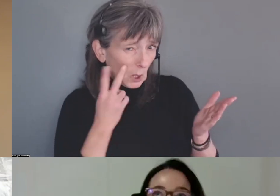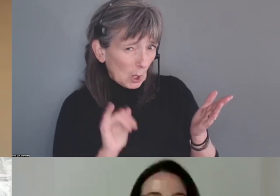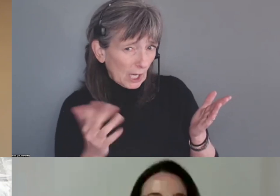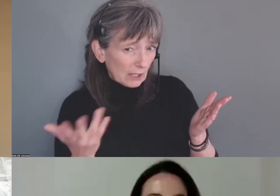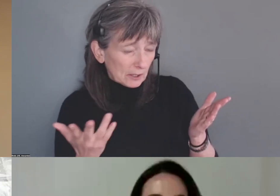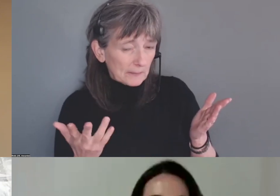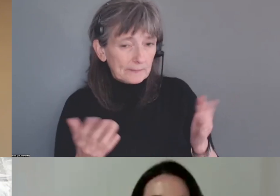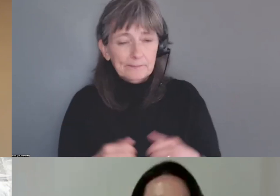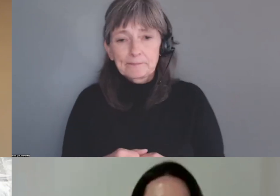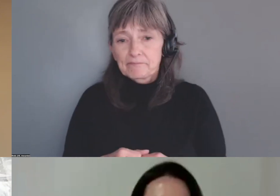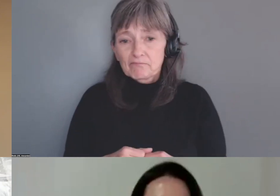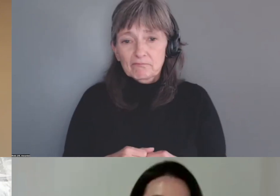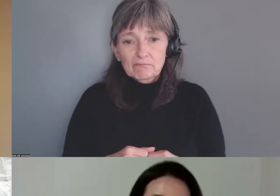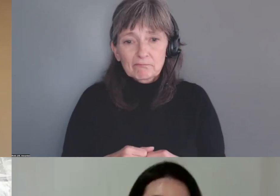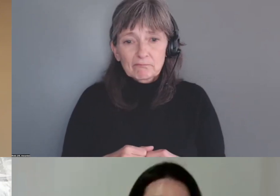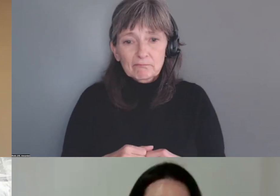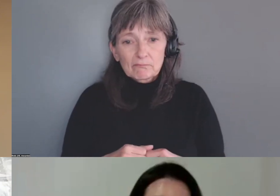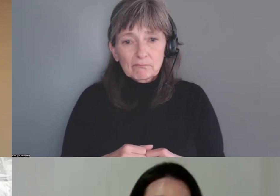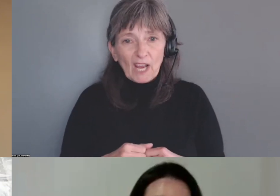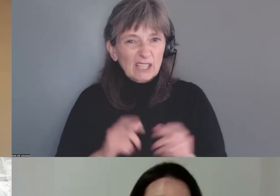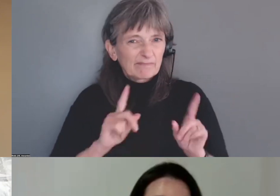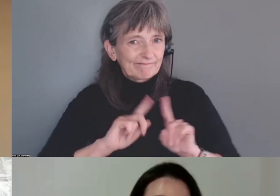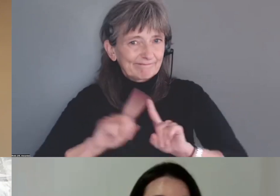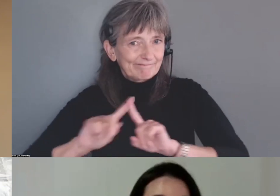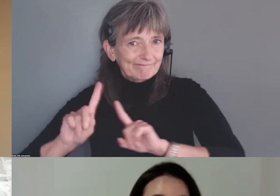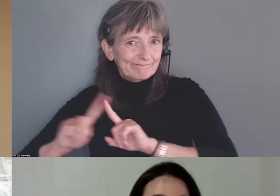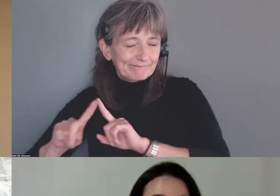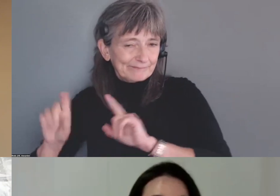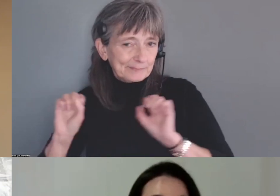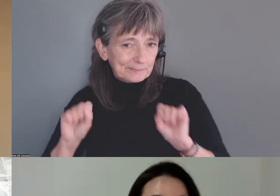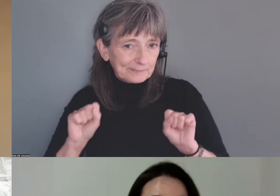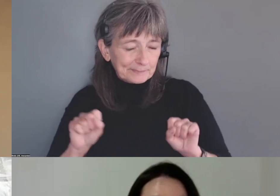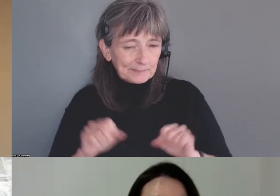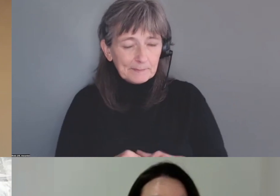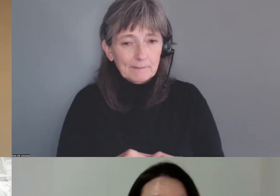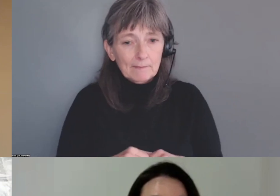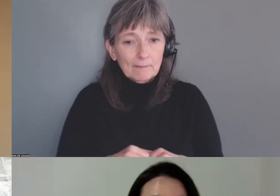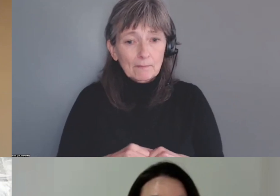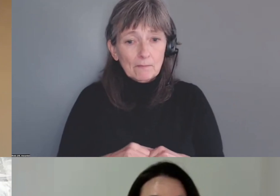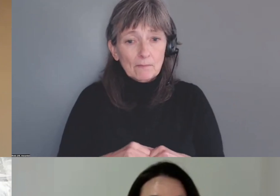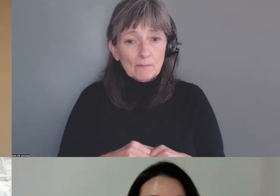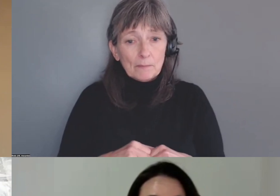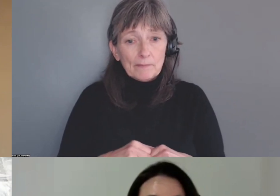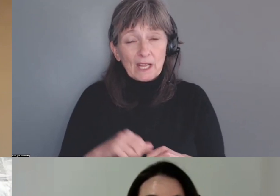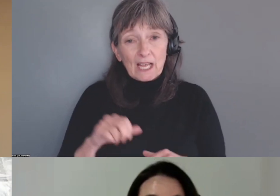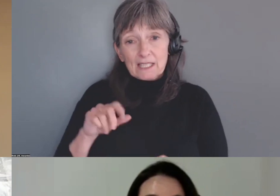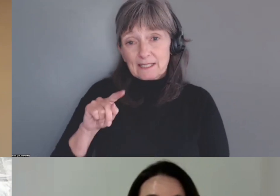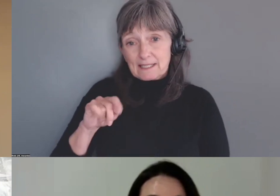various ways to achieve that. What I've tried out in terms of style guides is to create a